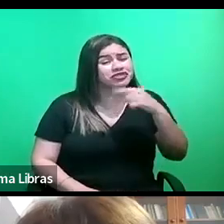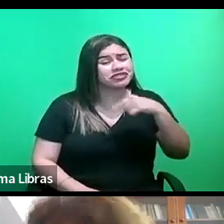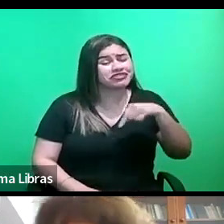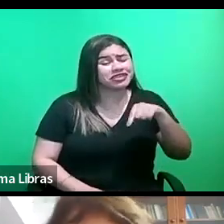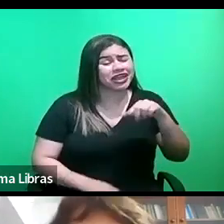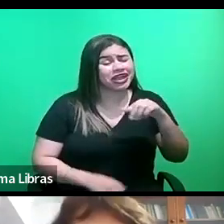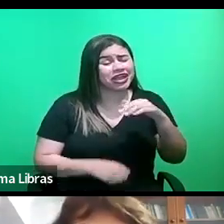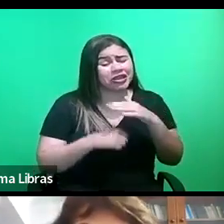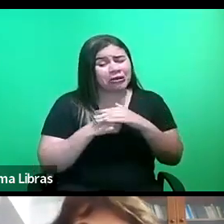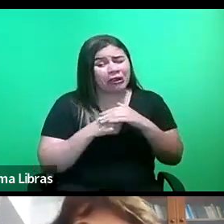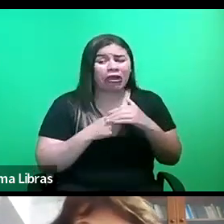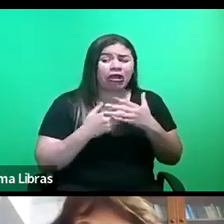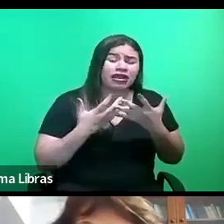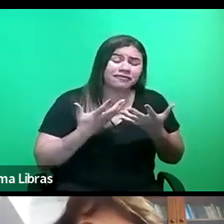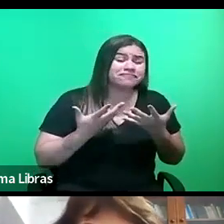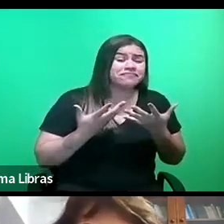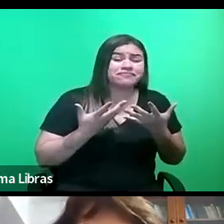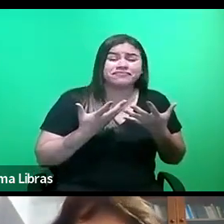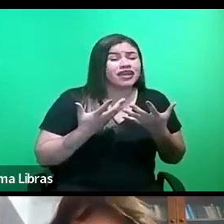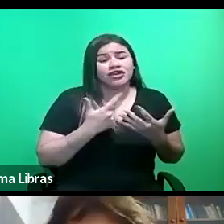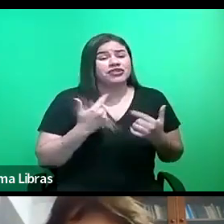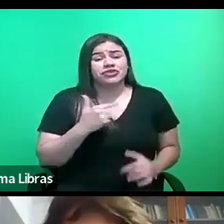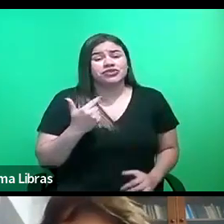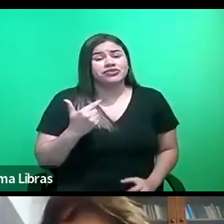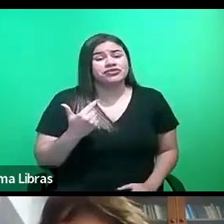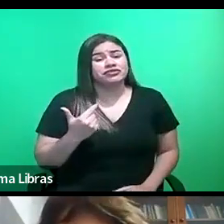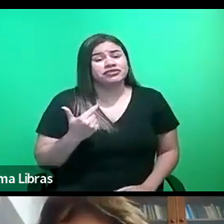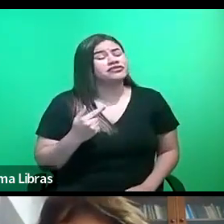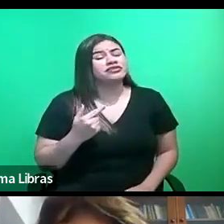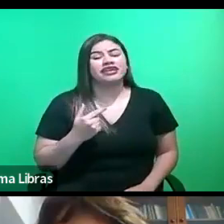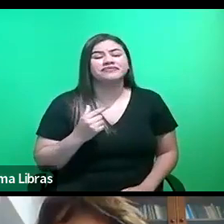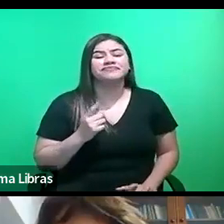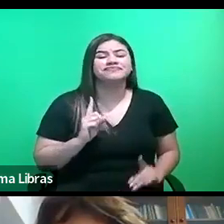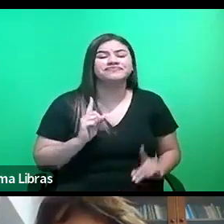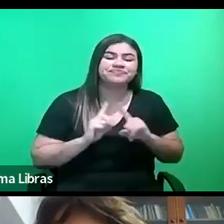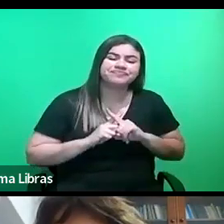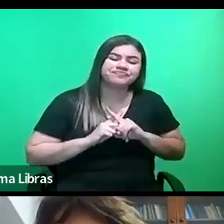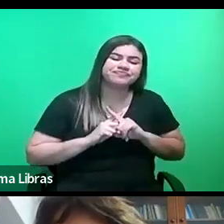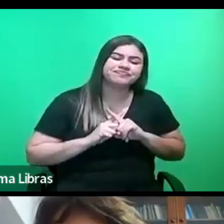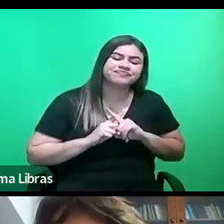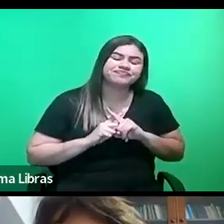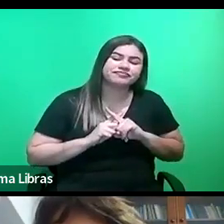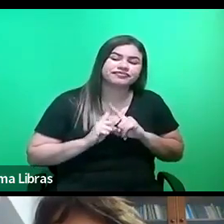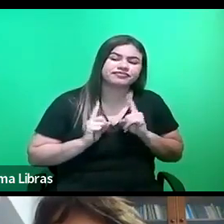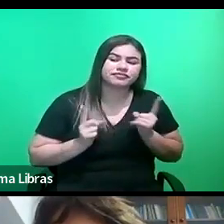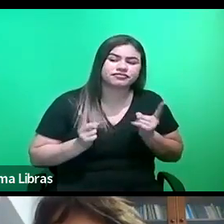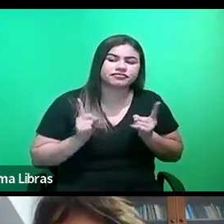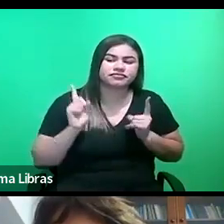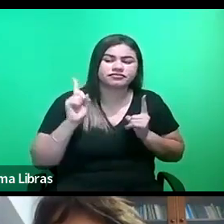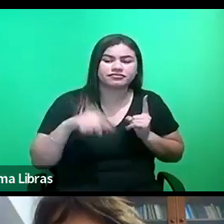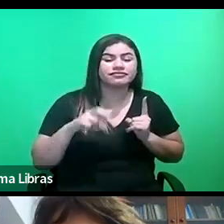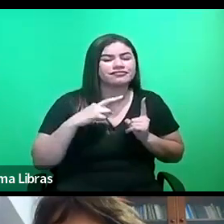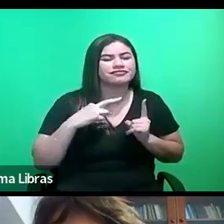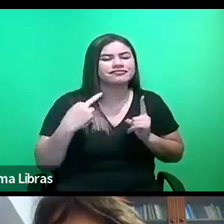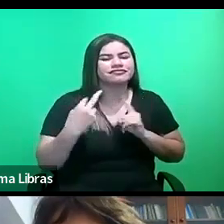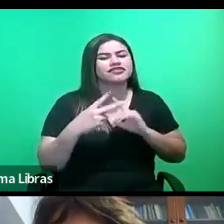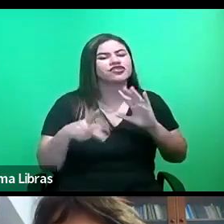No, not much consolation. At the moment, and it's but I but I think the top of that a vision that t that t that zoom that stays with us,